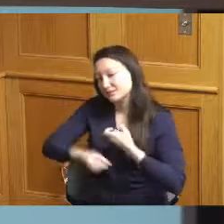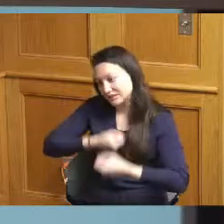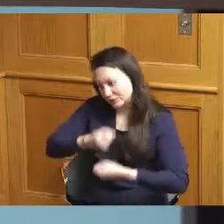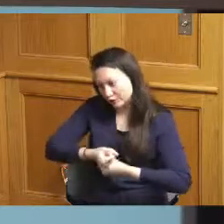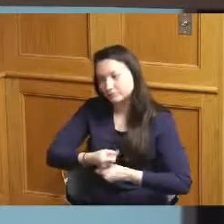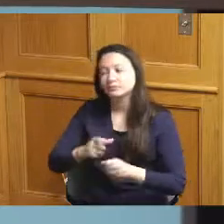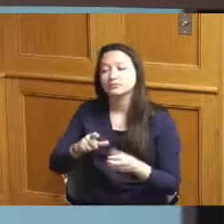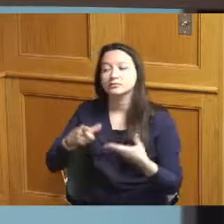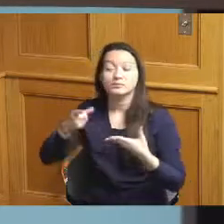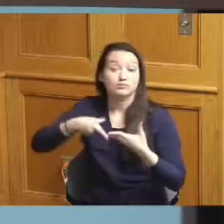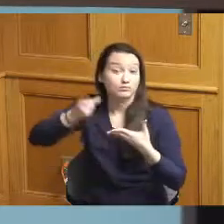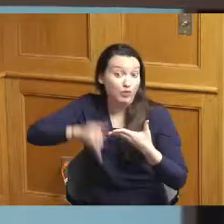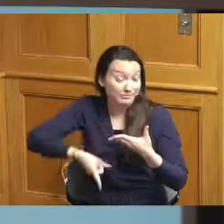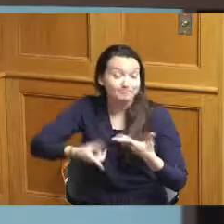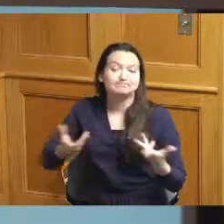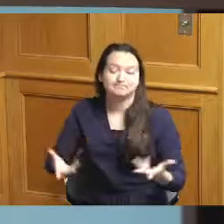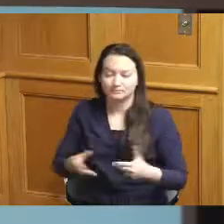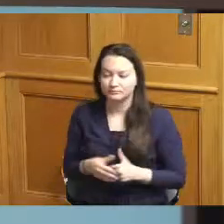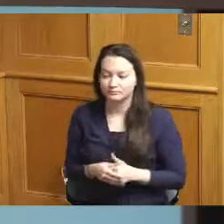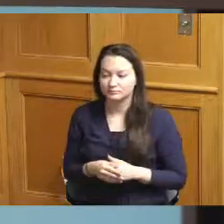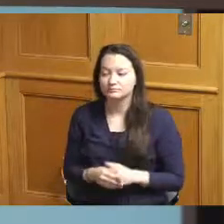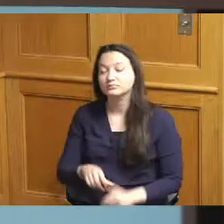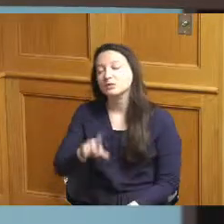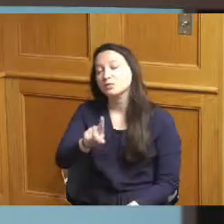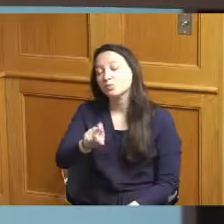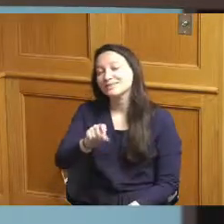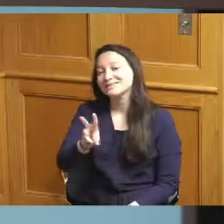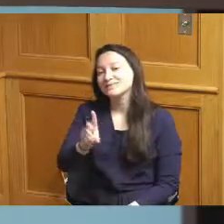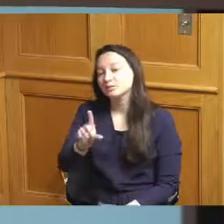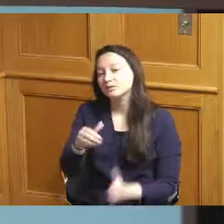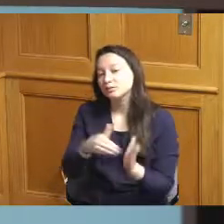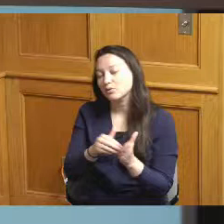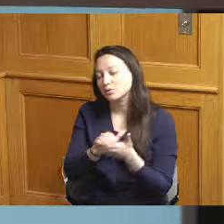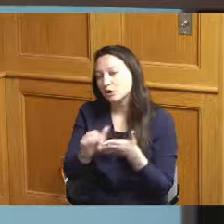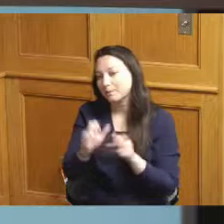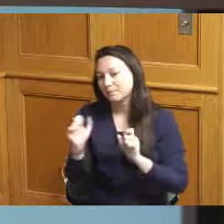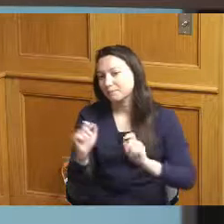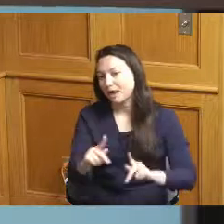as a result of that more than 161 thousand dollars will go back on to the tax rolls